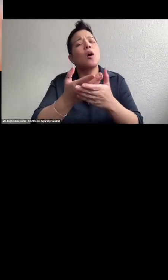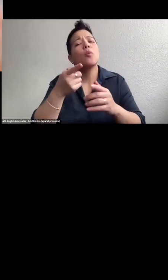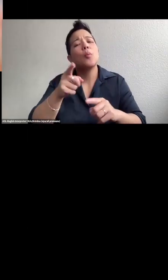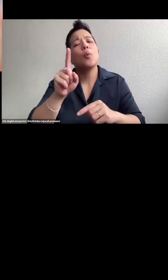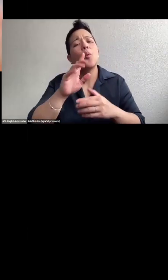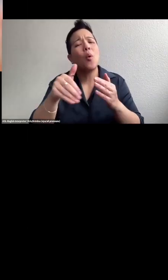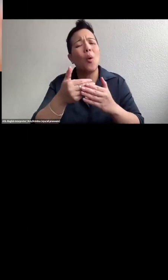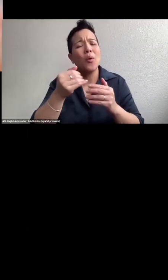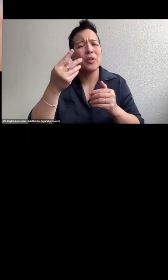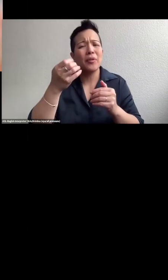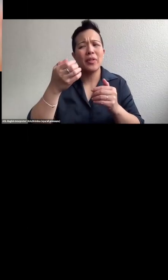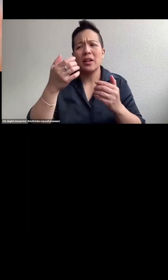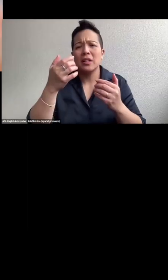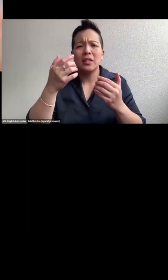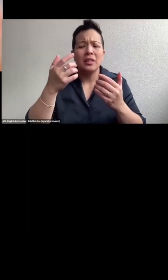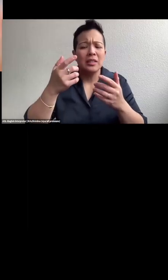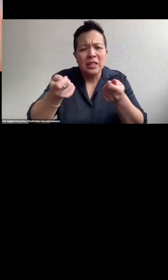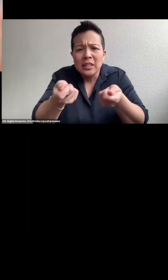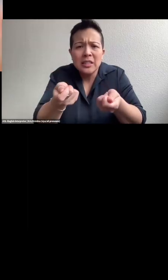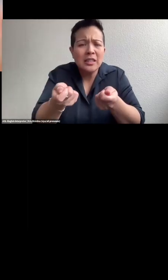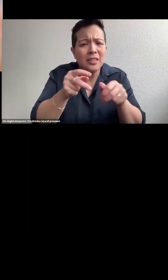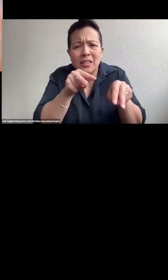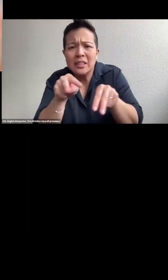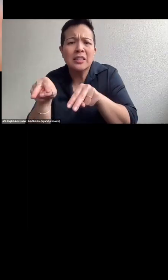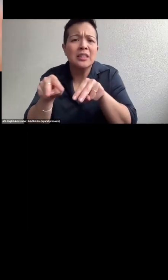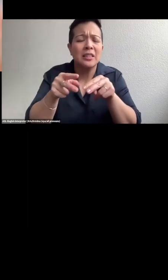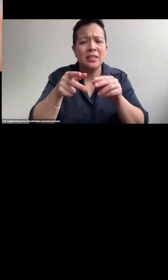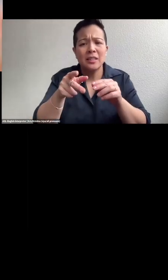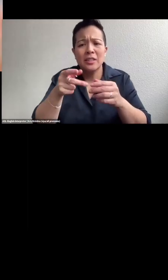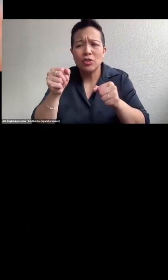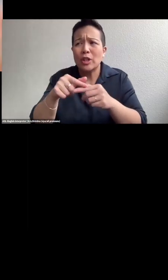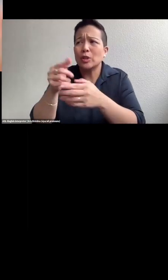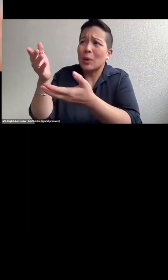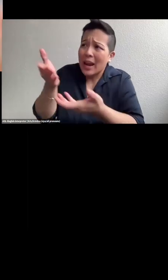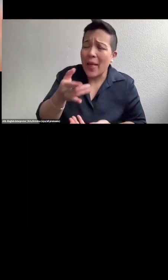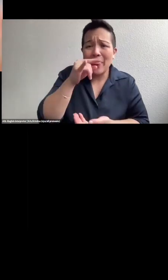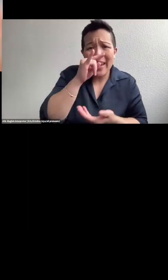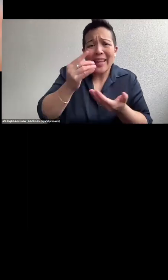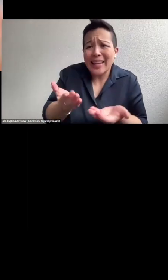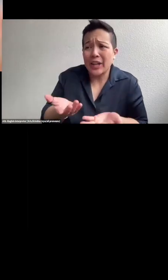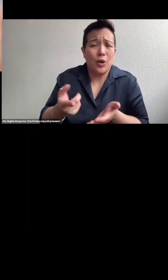bureaucracy of trying to get the kid here, once I had met